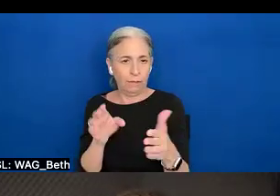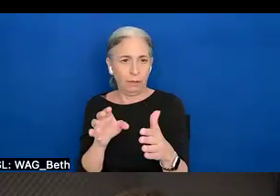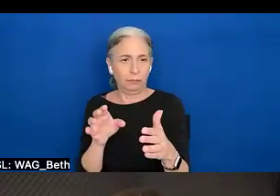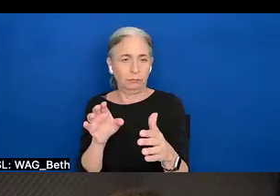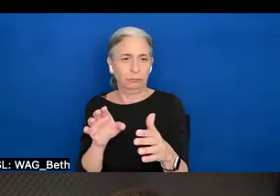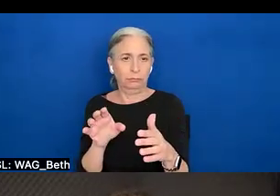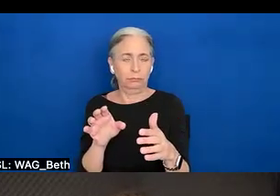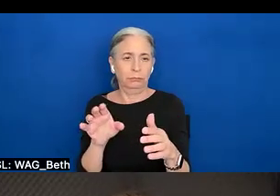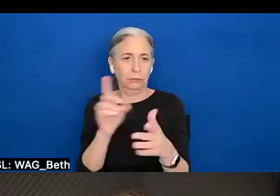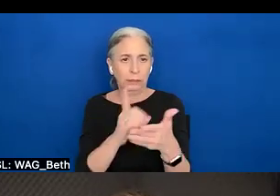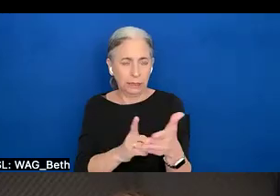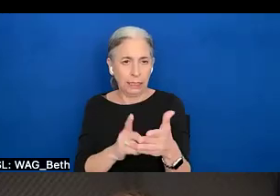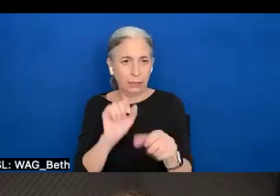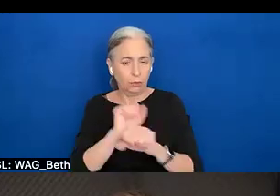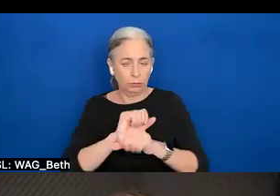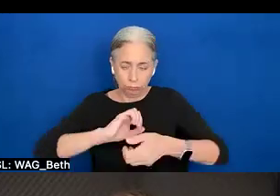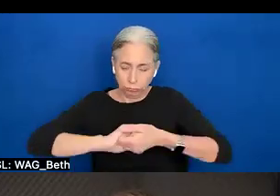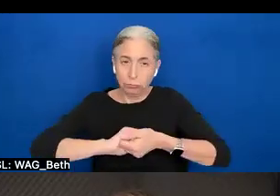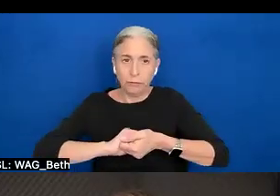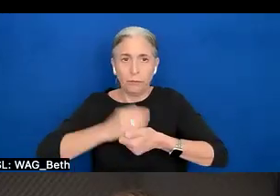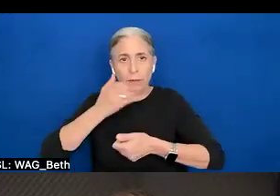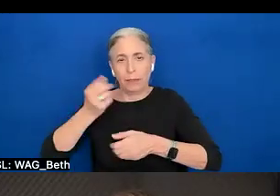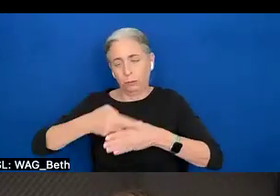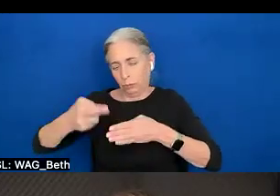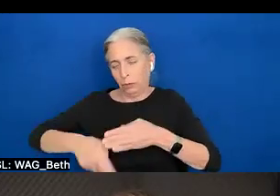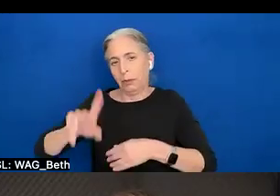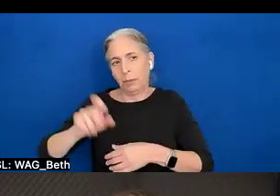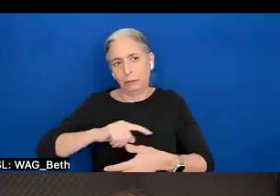together to the best accessibility result.